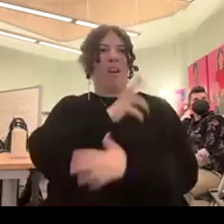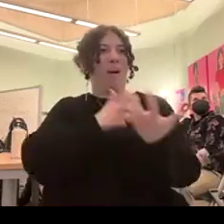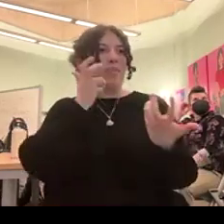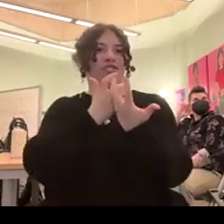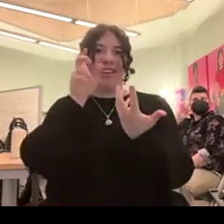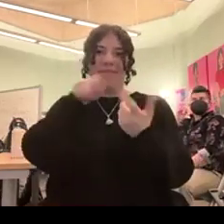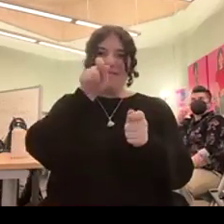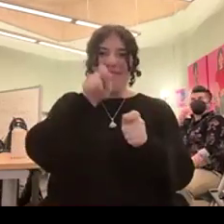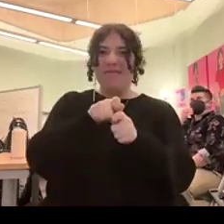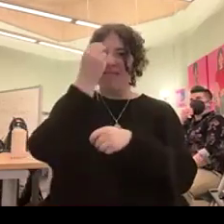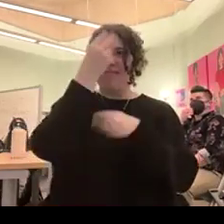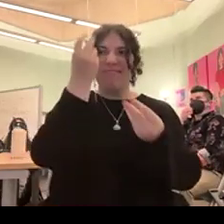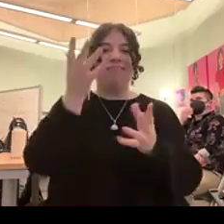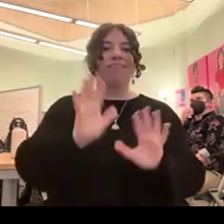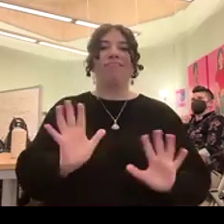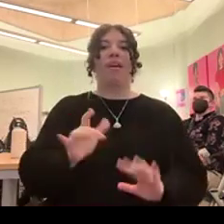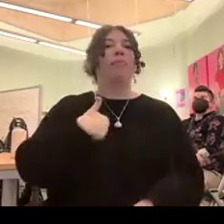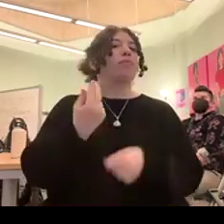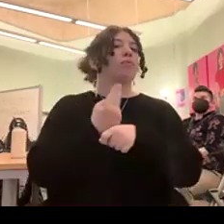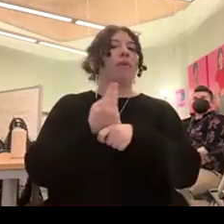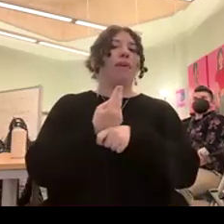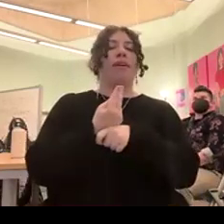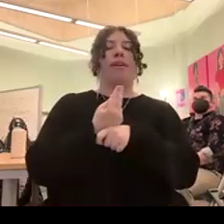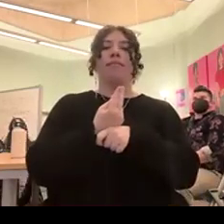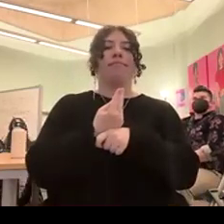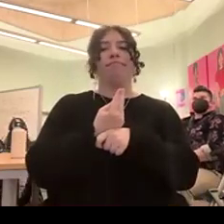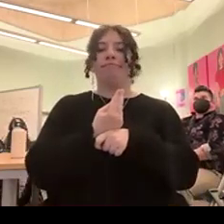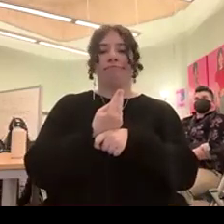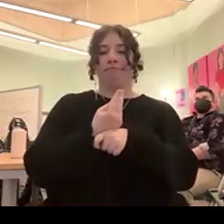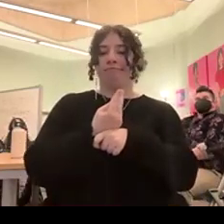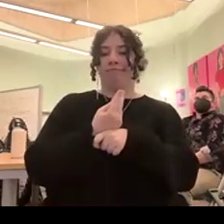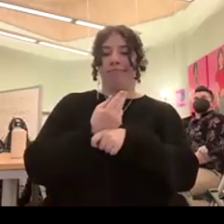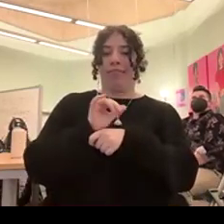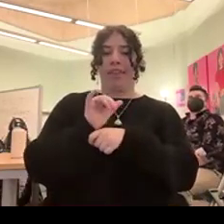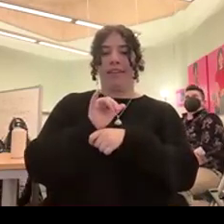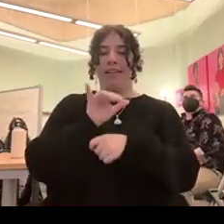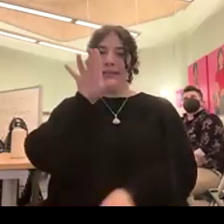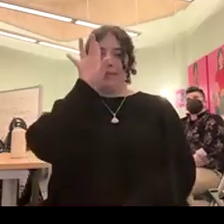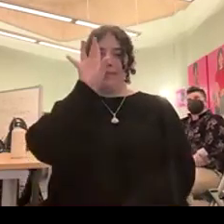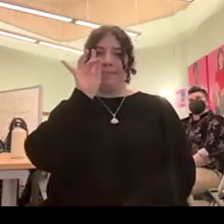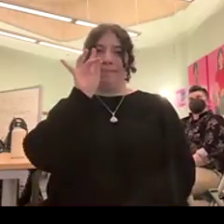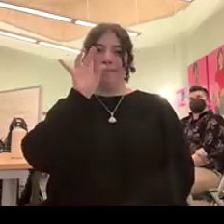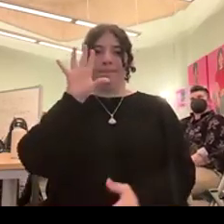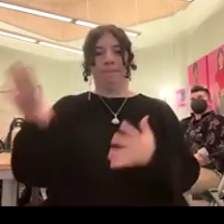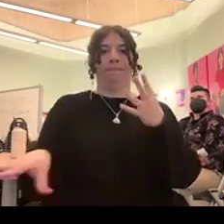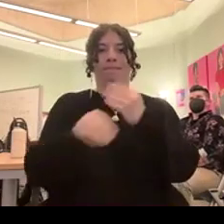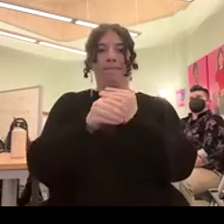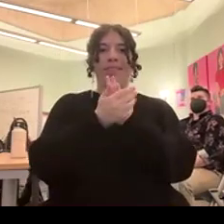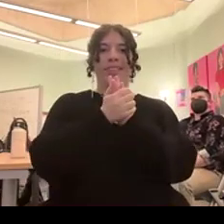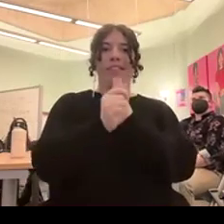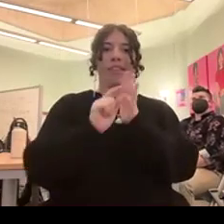what it is or what accommodations I might need. I'm just using it as almost leverage,